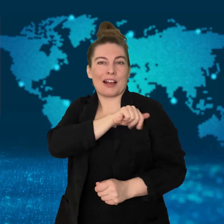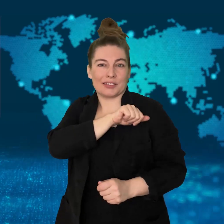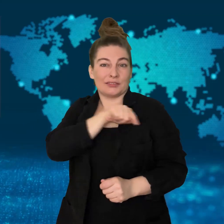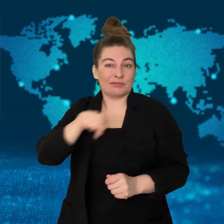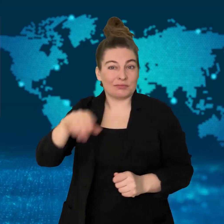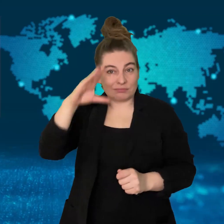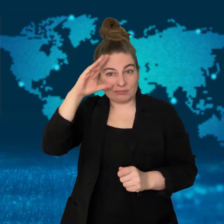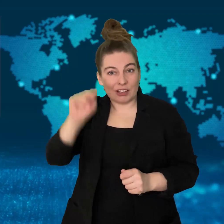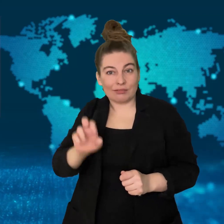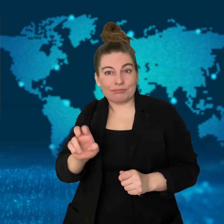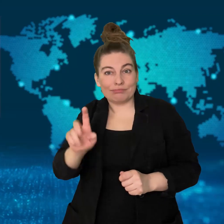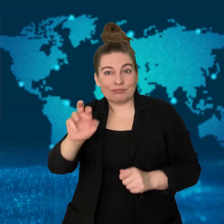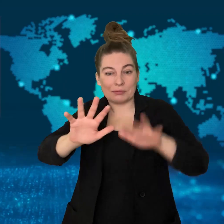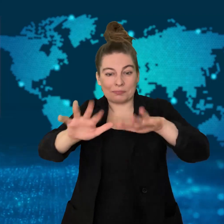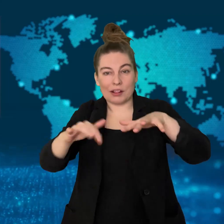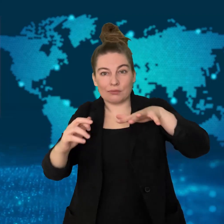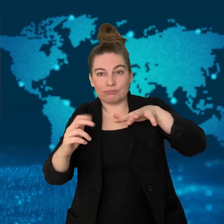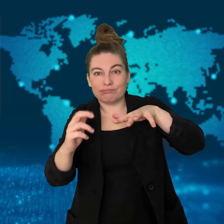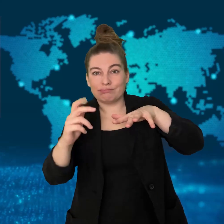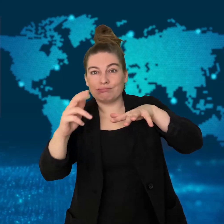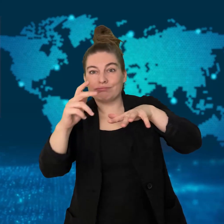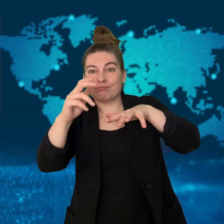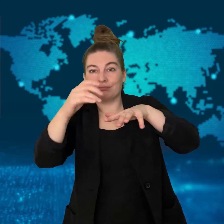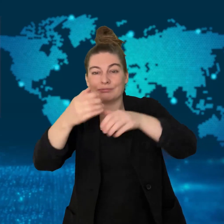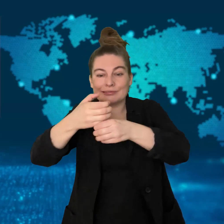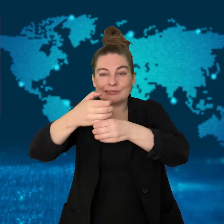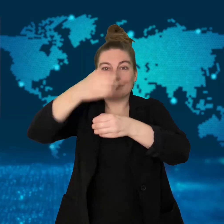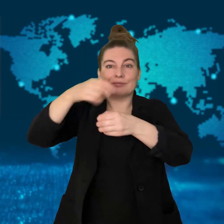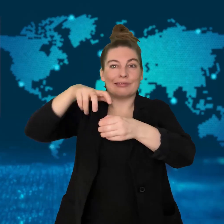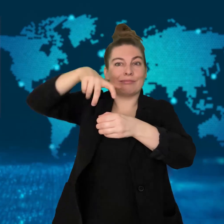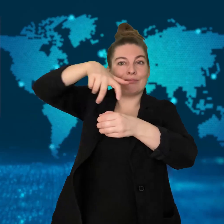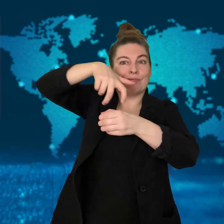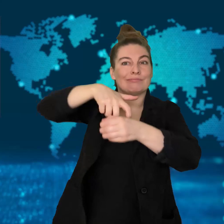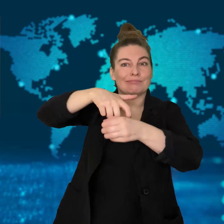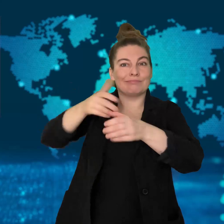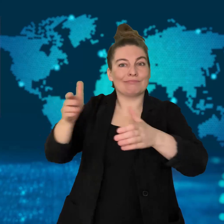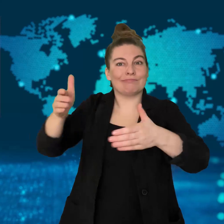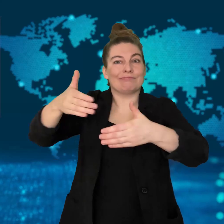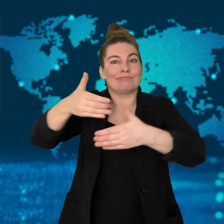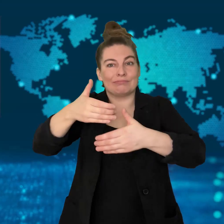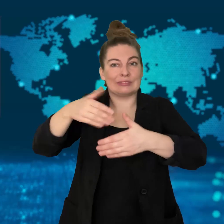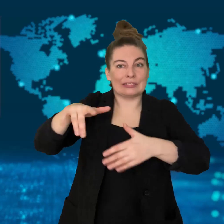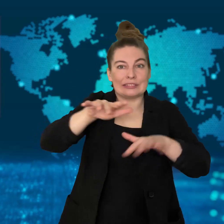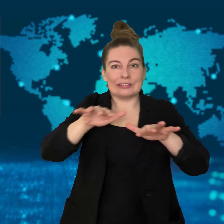while emergency crews tried to reach the man.